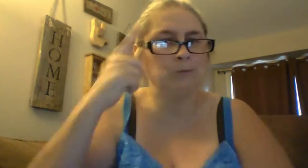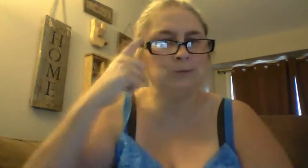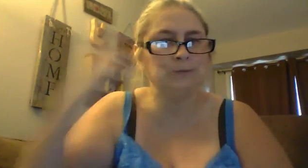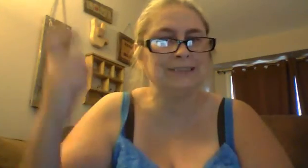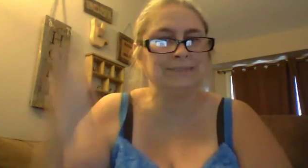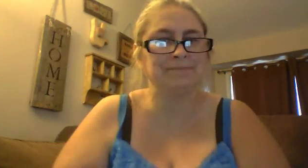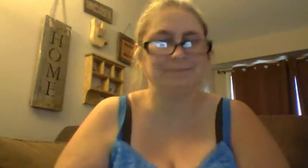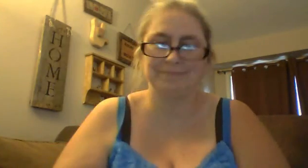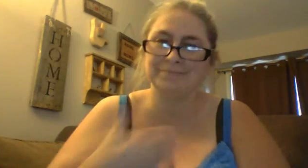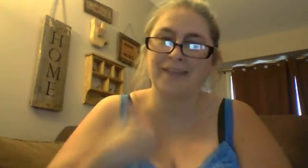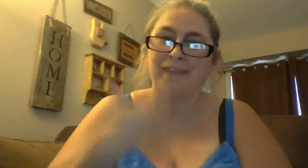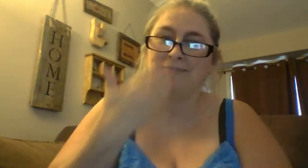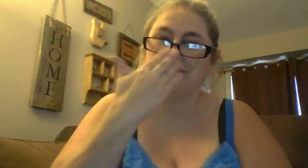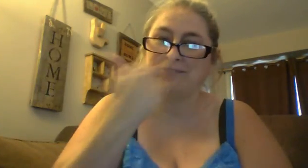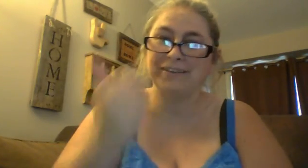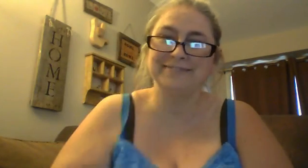That where for Across Canada, Encourage you have talent making and can selling your things and your dreams too. Have a fun!